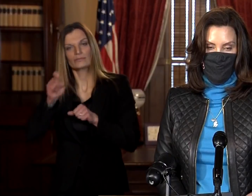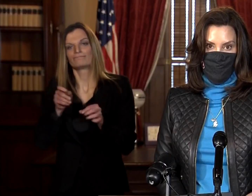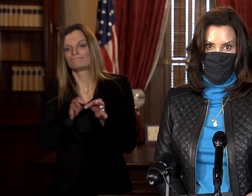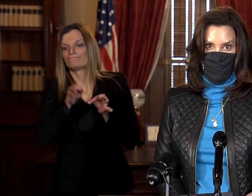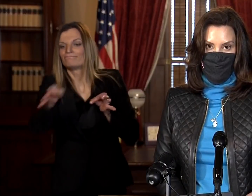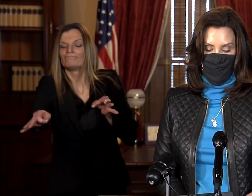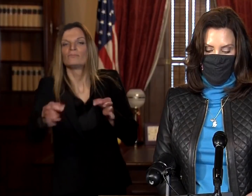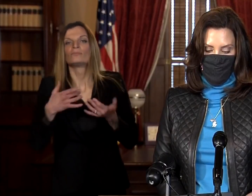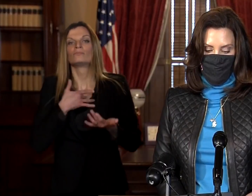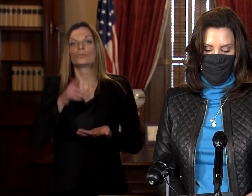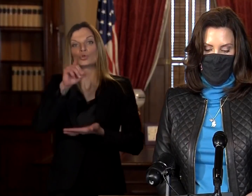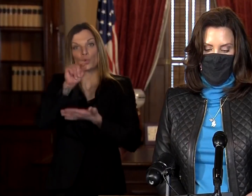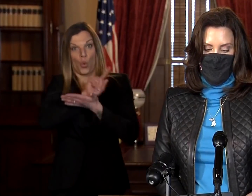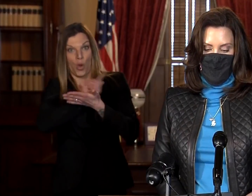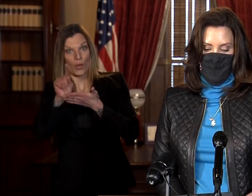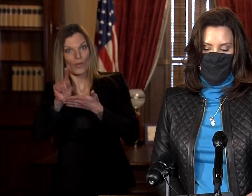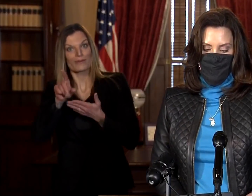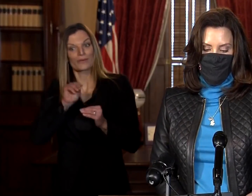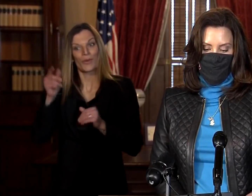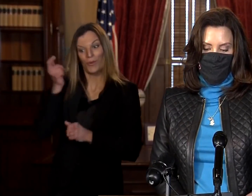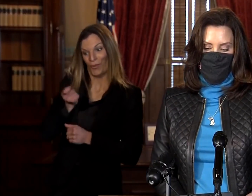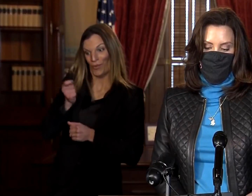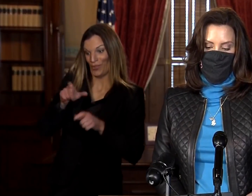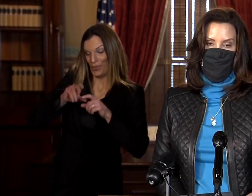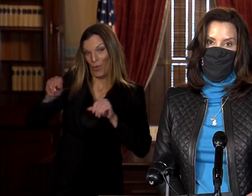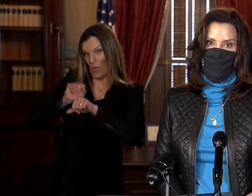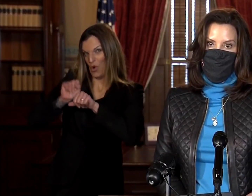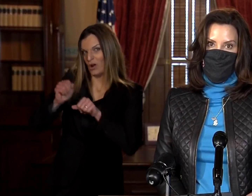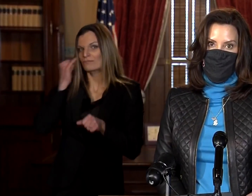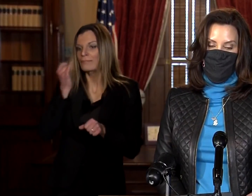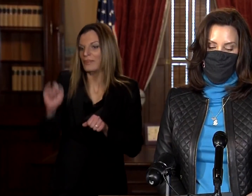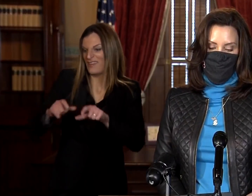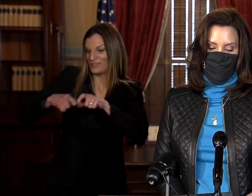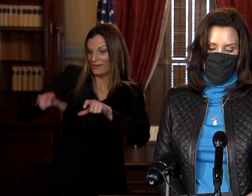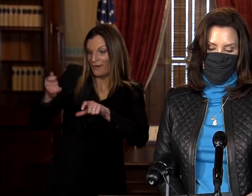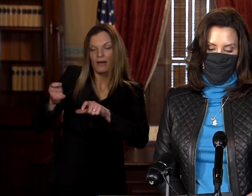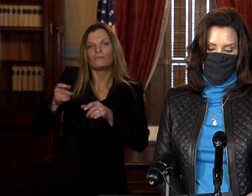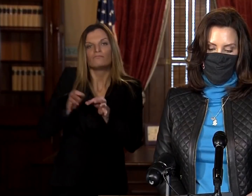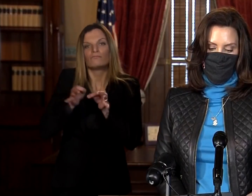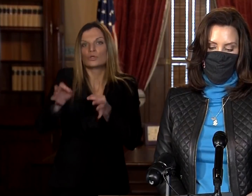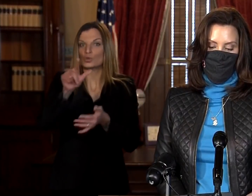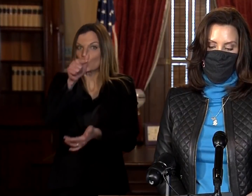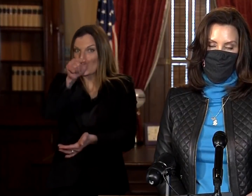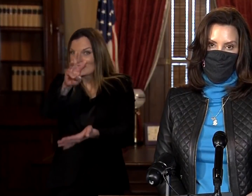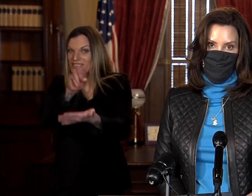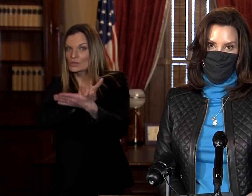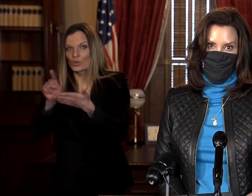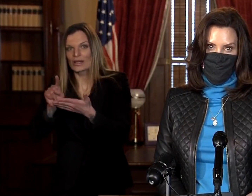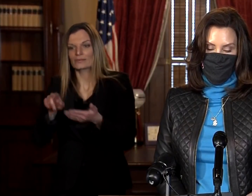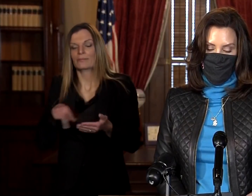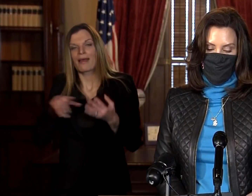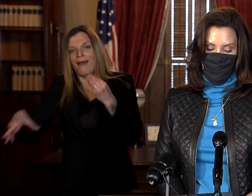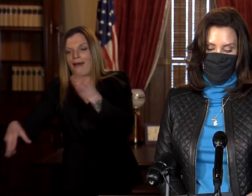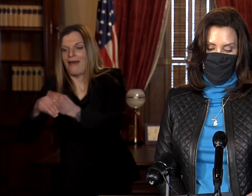a bipartisan bill by Senator Hurtell to extend unemployment Hurtell to extend unemployment benefits from 20 to 26 weeks benefits from 20 to 26 weeks through March. through March. This is the right thing to do